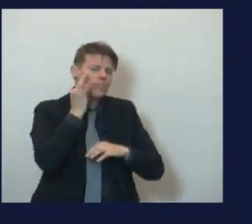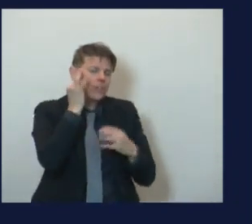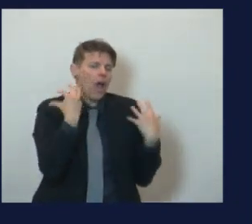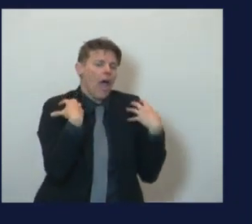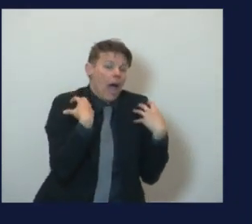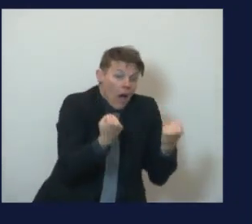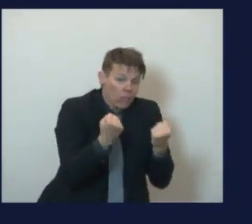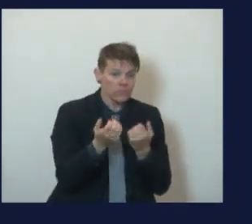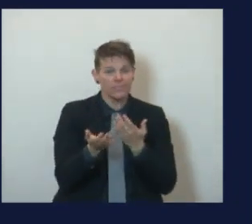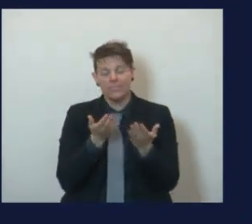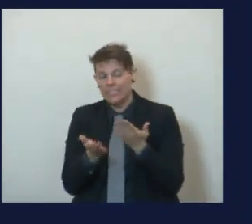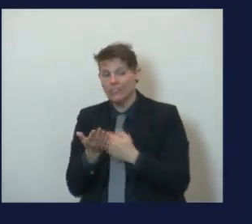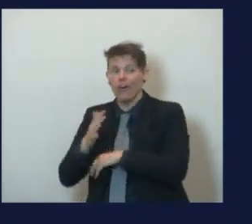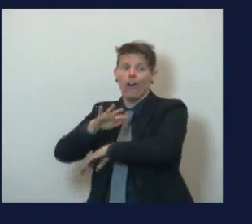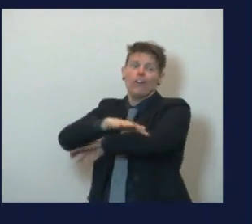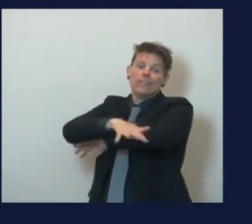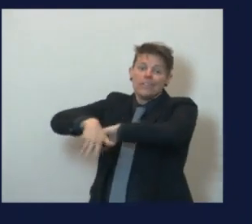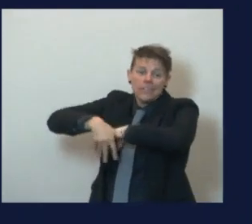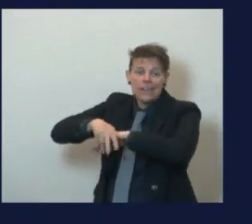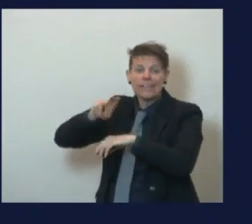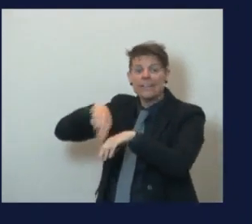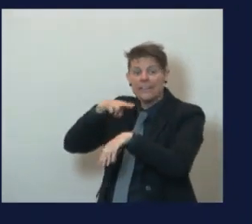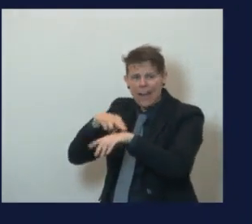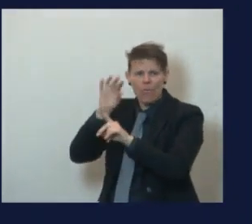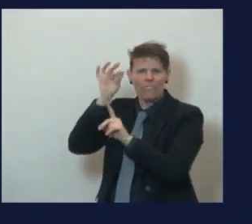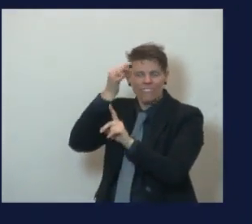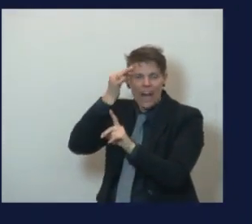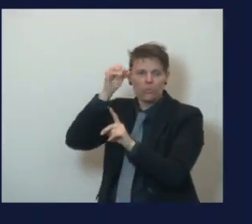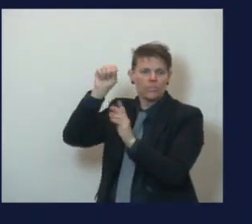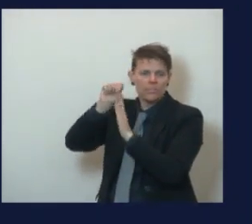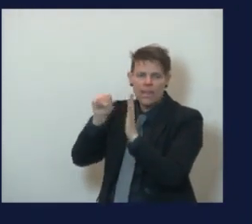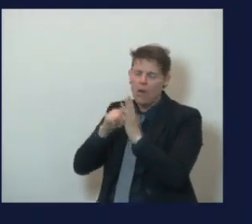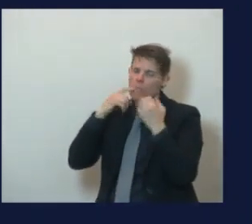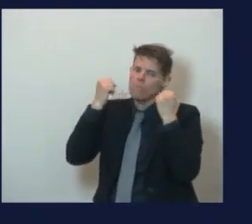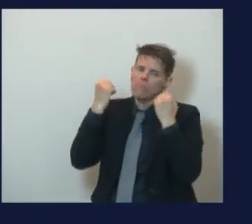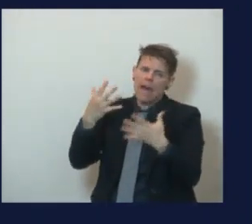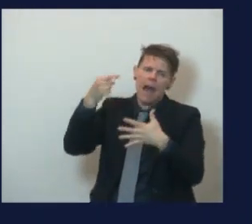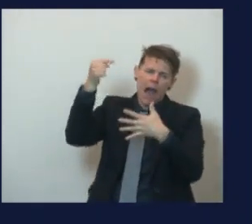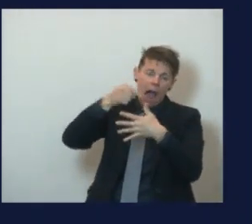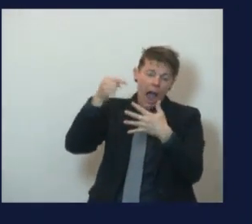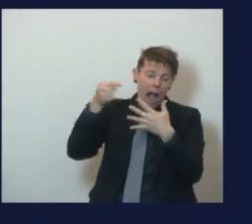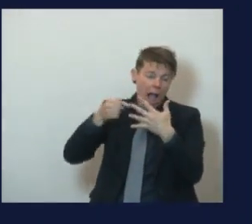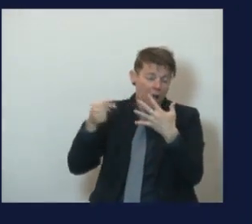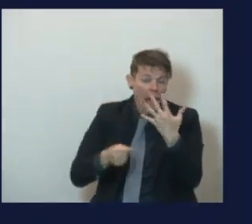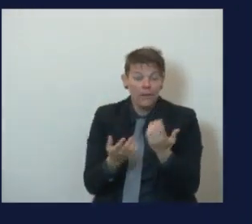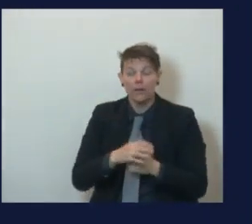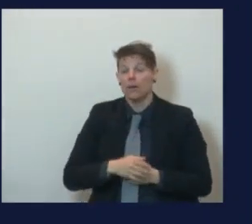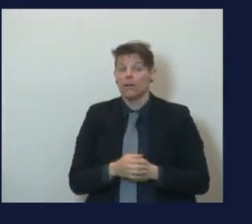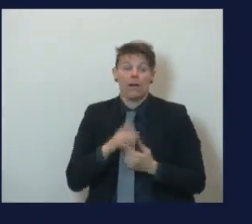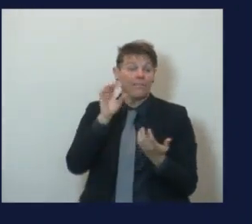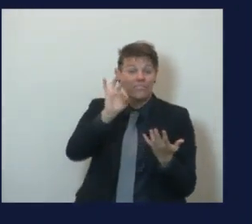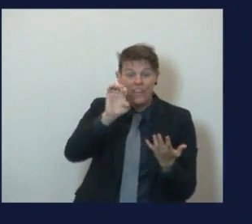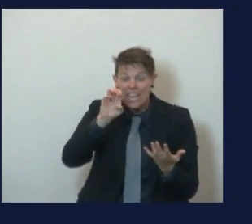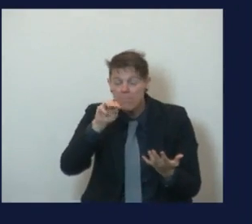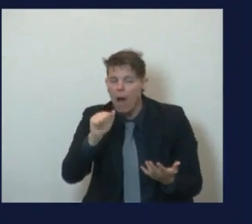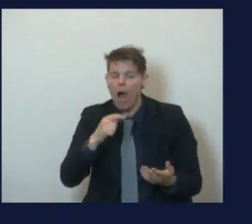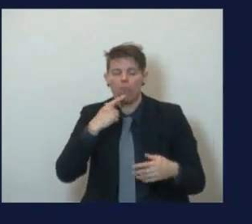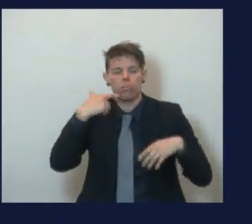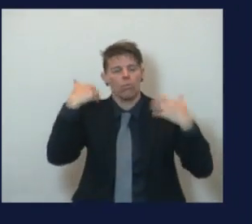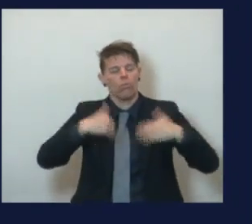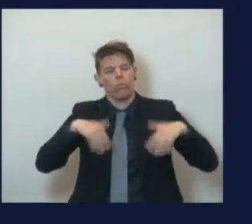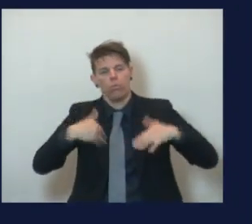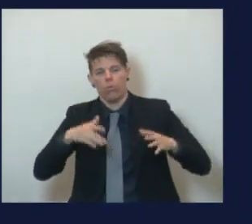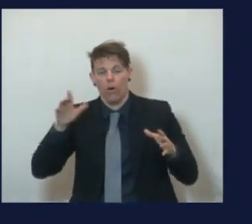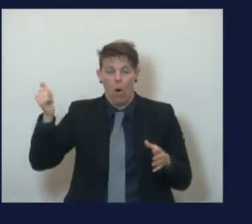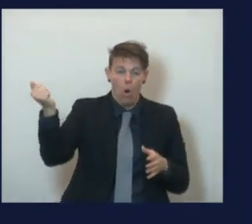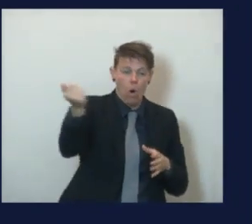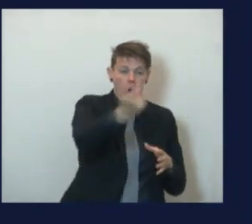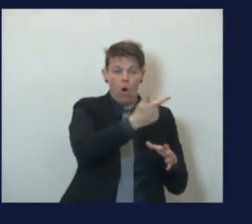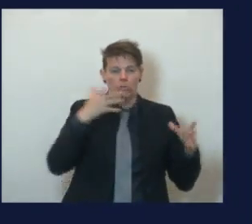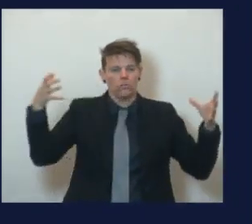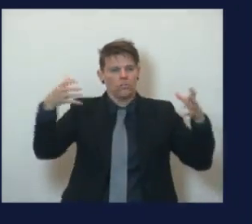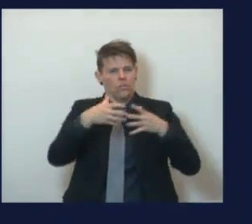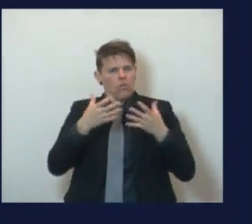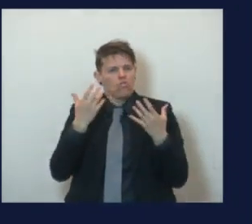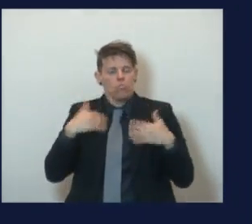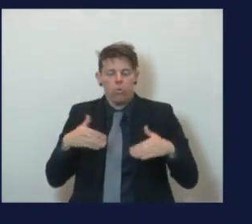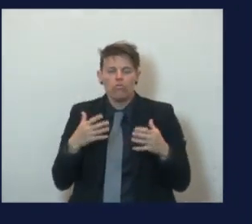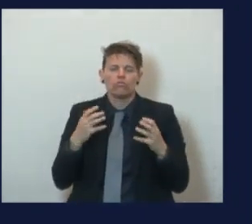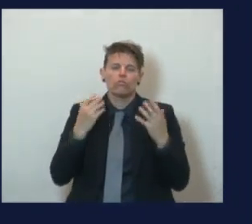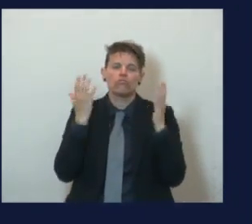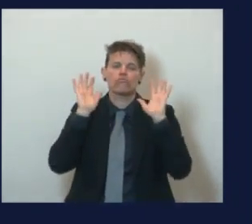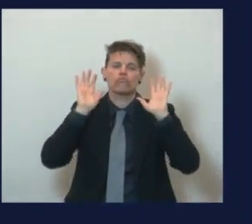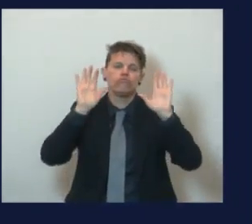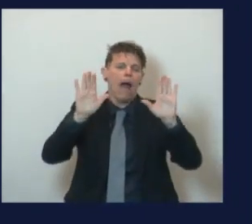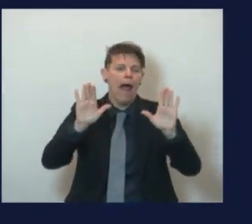SERVICE, THE ALBUQUERQUE AREA INDIAN HEALTH SERVICE THE NAVAJO AREA INDIAN HEALTH SERVICE THE NAVAJO NATION THE TO OTHER STATES AND THE FEDERAL GOVERNMENT AND OUR OTHER